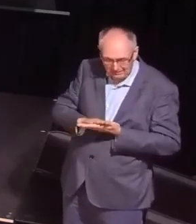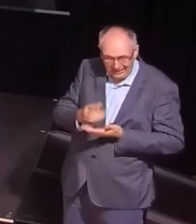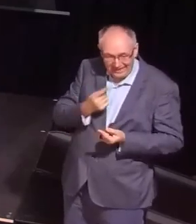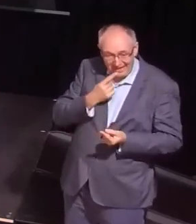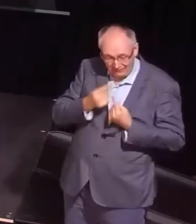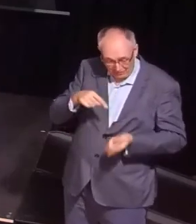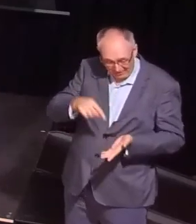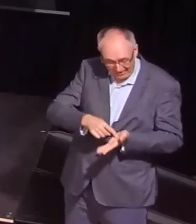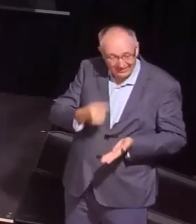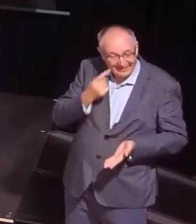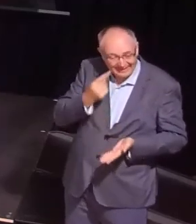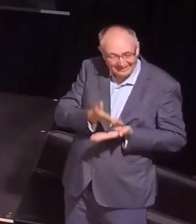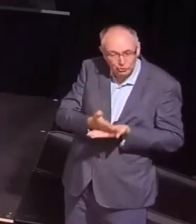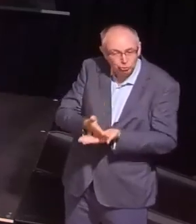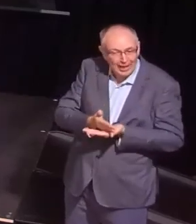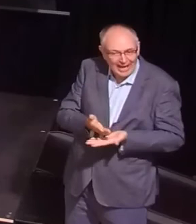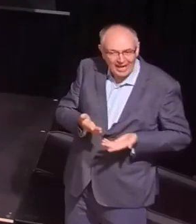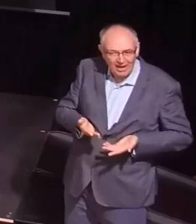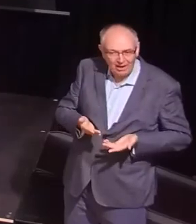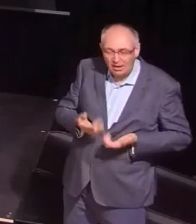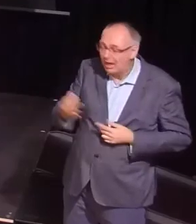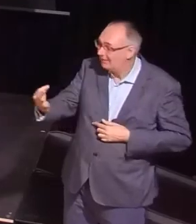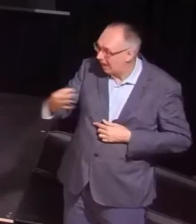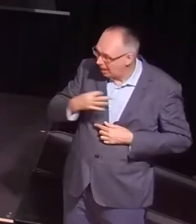so they don't have to keep re-inventing the wheel over and over again.